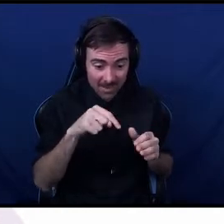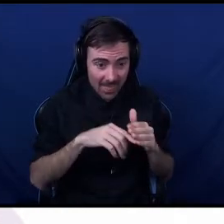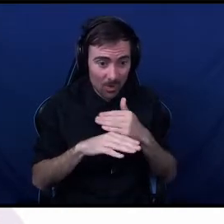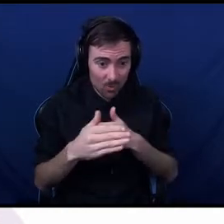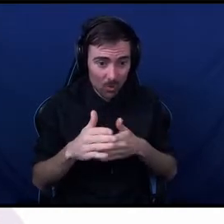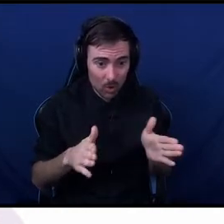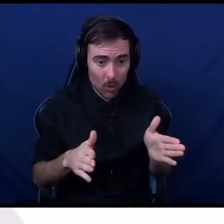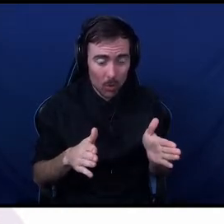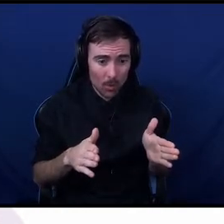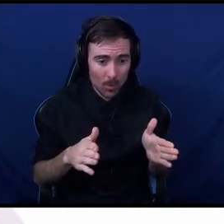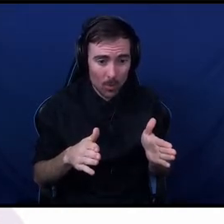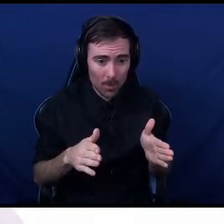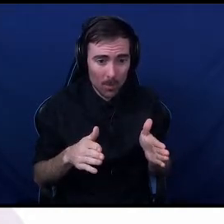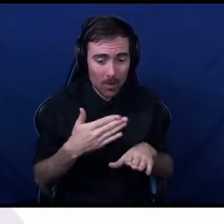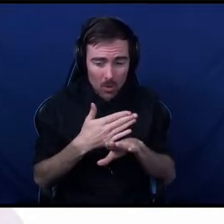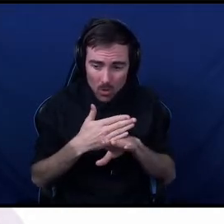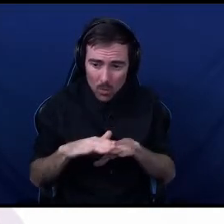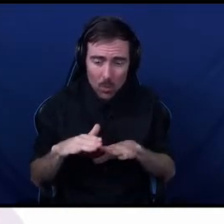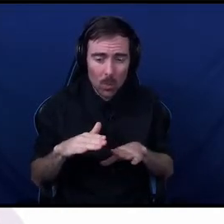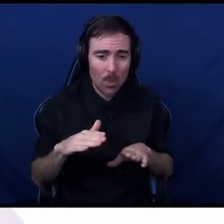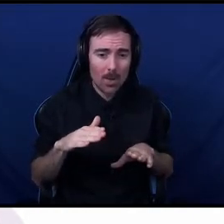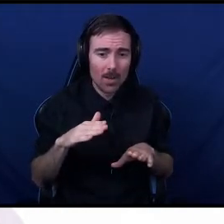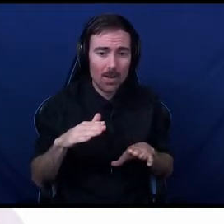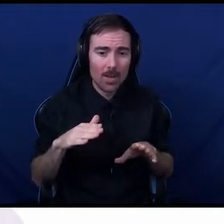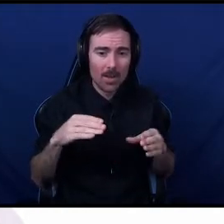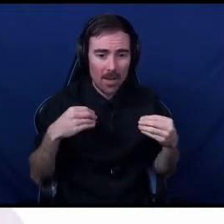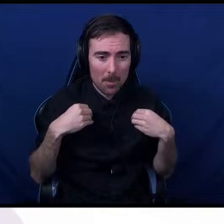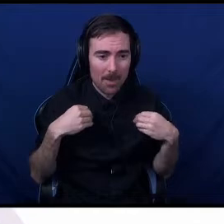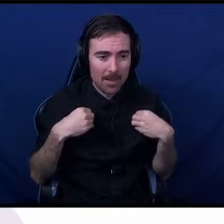they're actually kind of have seen, unless the understanding